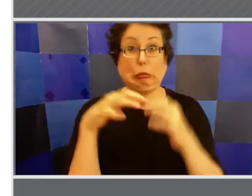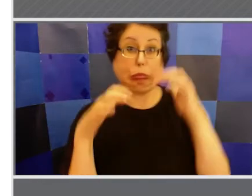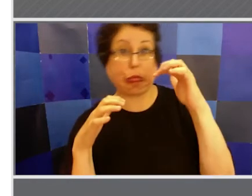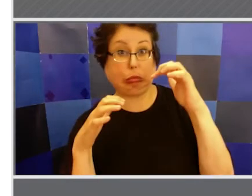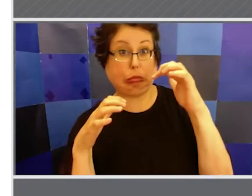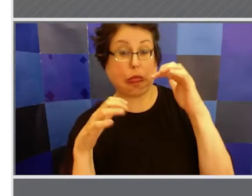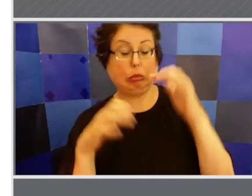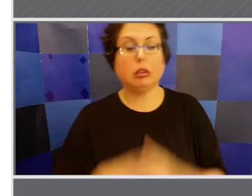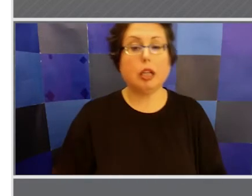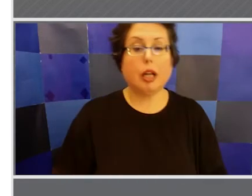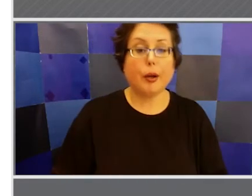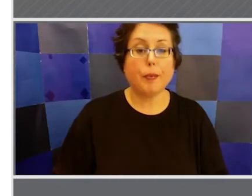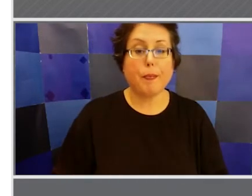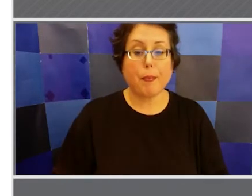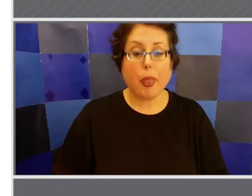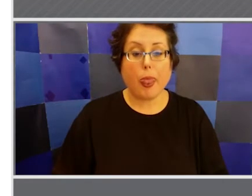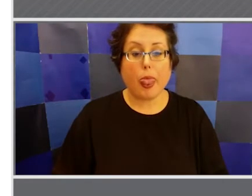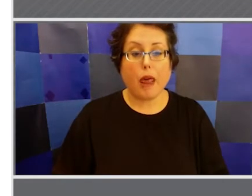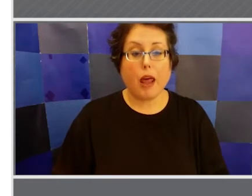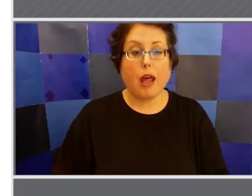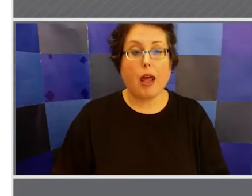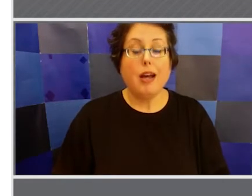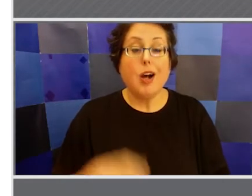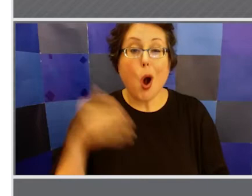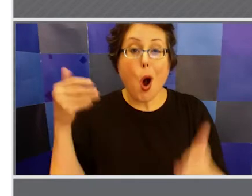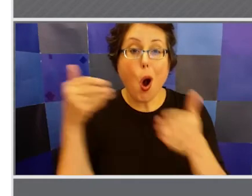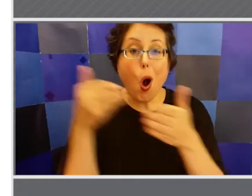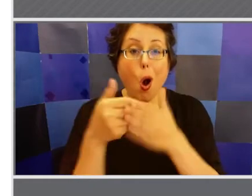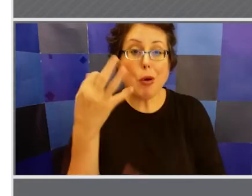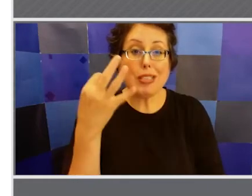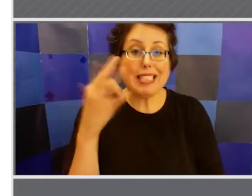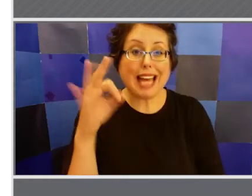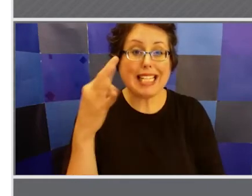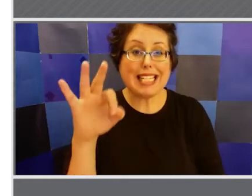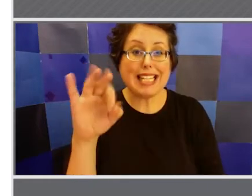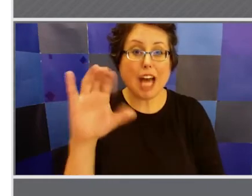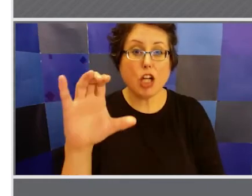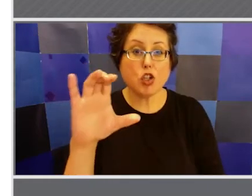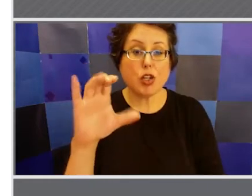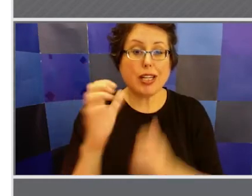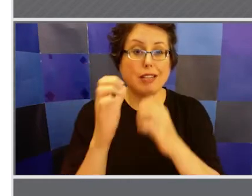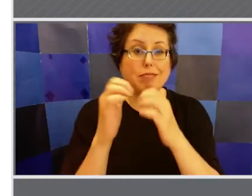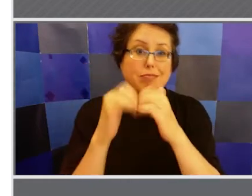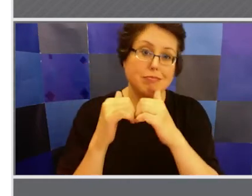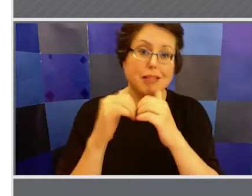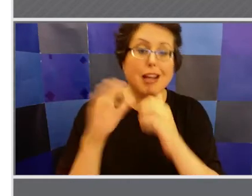There are almost 1900 condemned properties located in the city of Pittsburgh and here